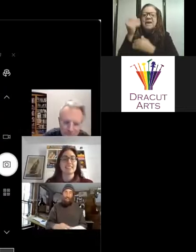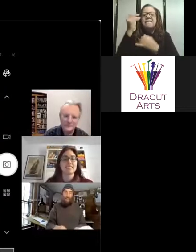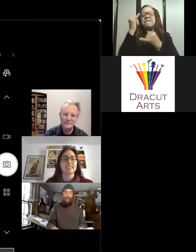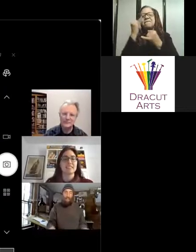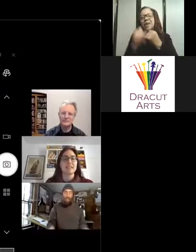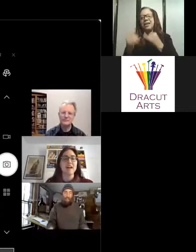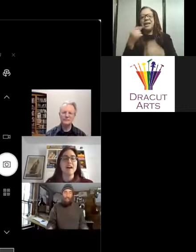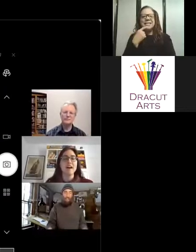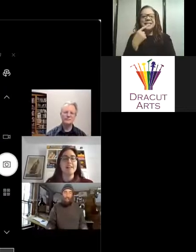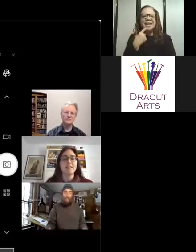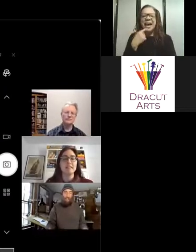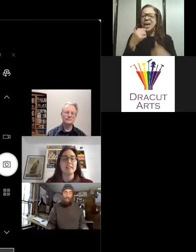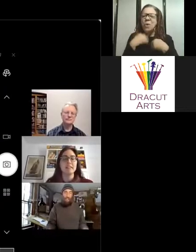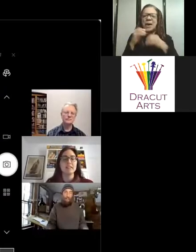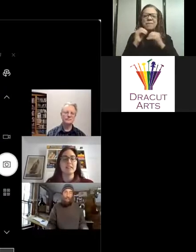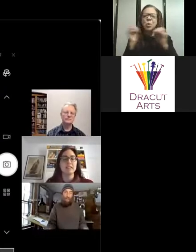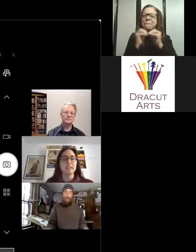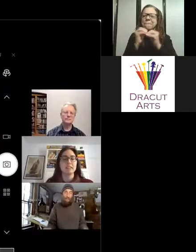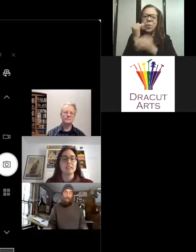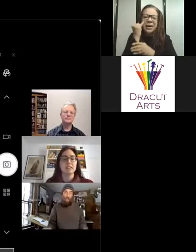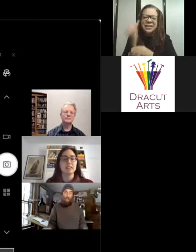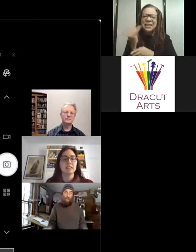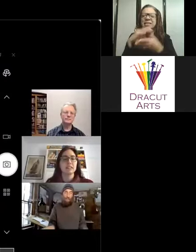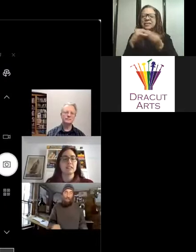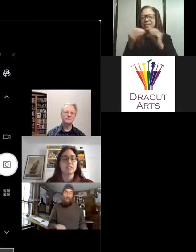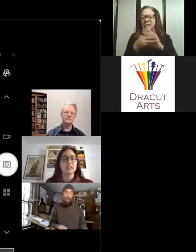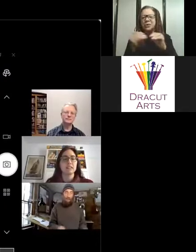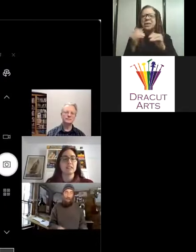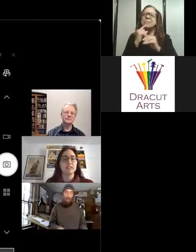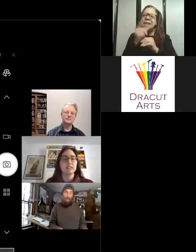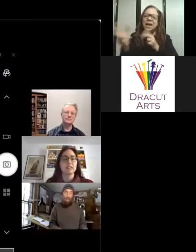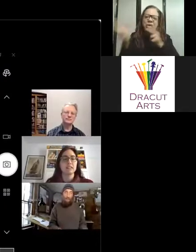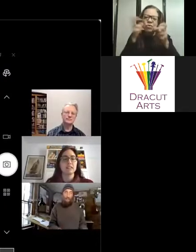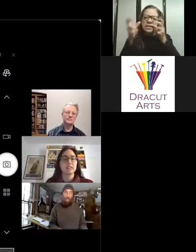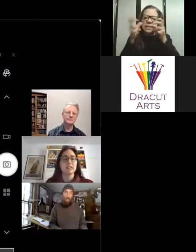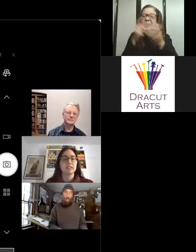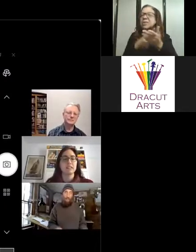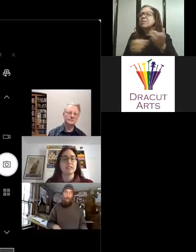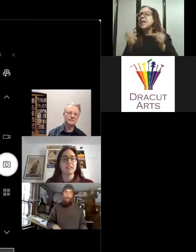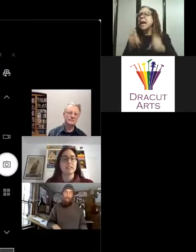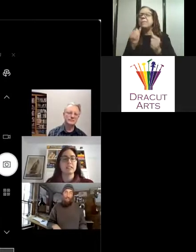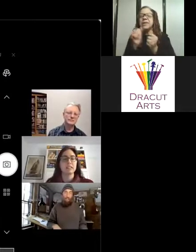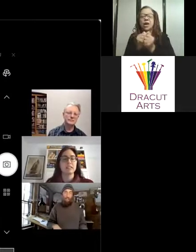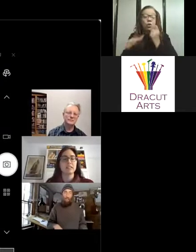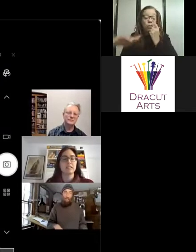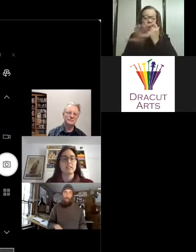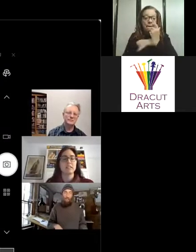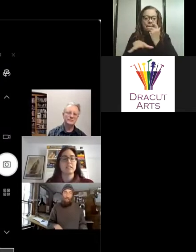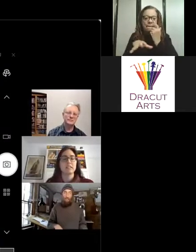I don't have any ideas for stories, and I'm tired of being receptive to what's happening around me, maybe I'll, just maybe, these last couple stories,